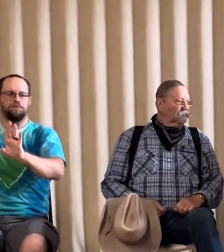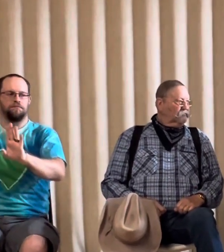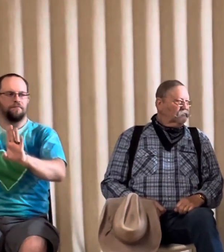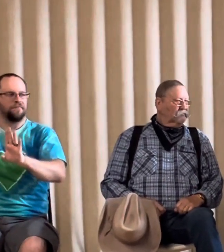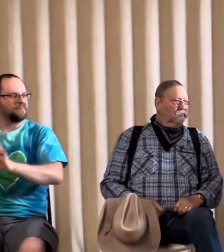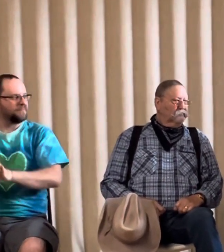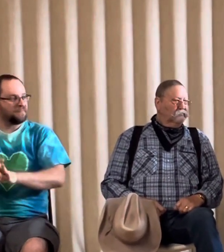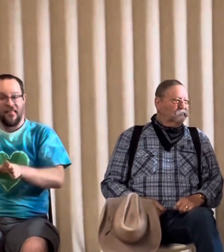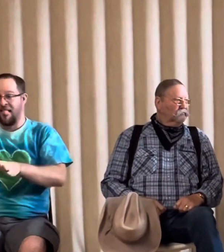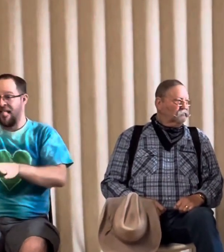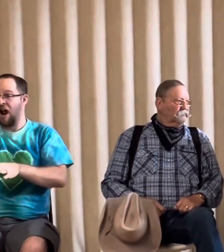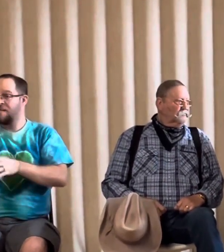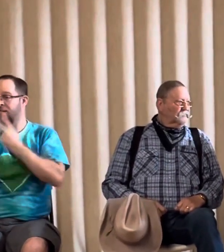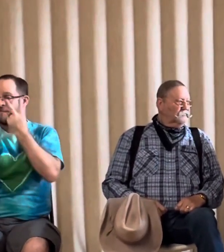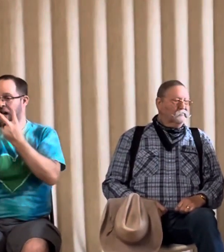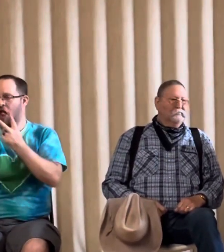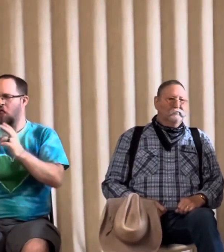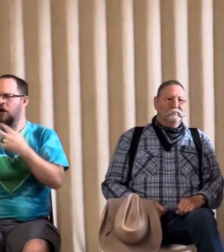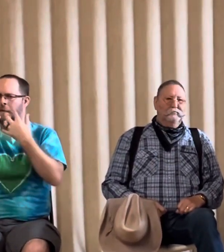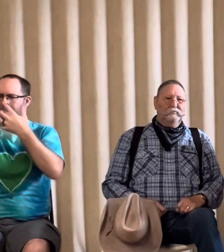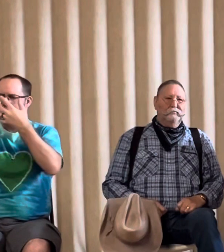There it is! It looks broken down, but...